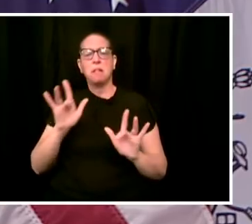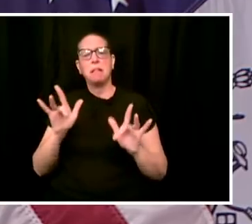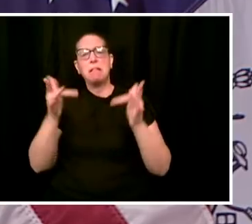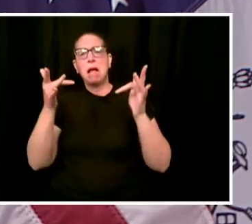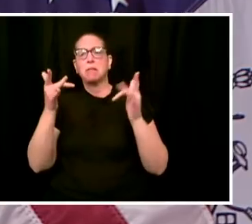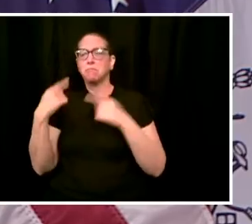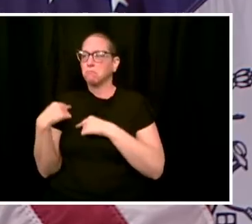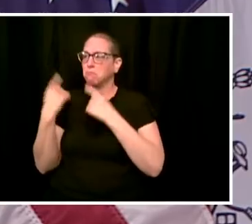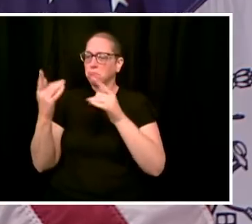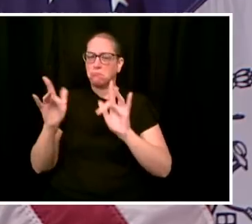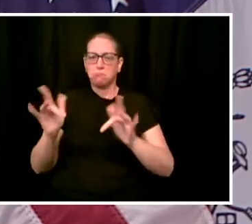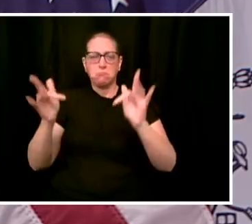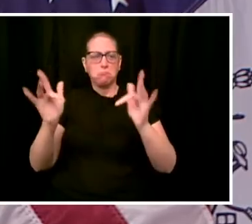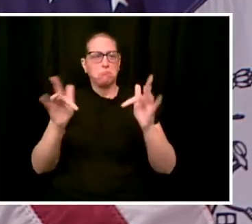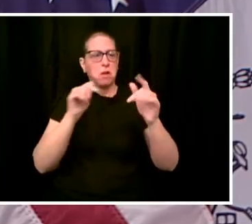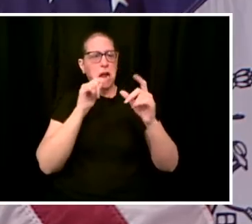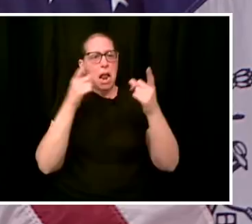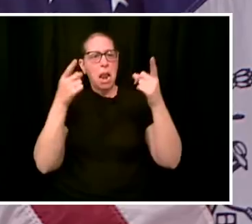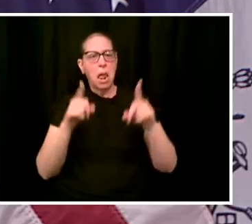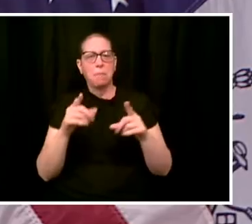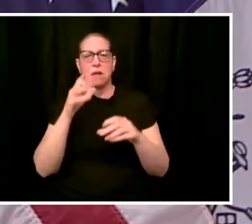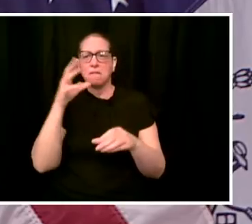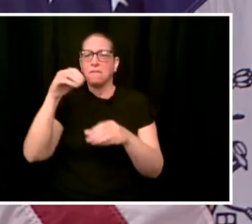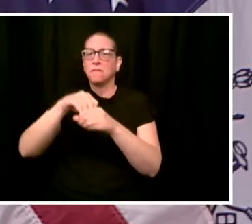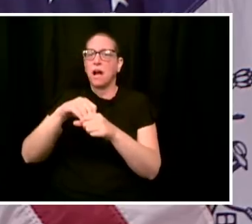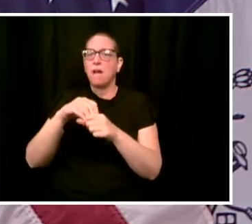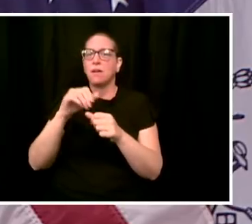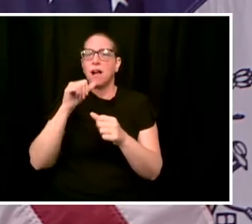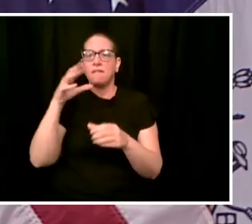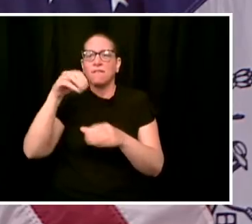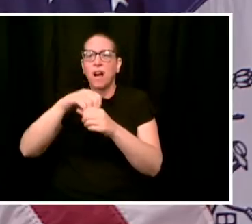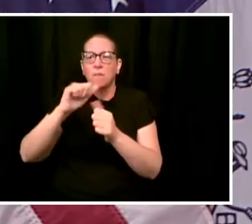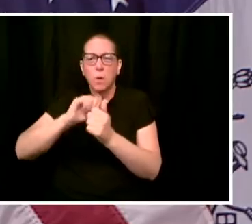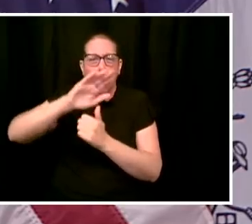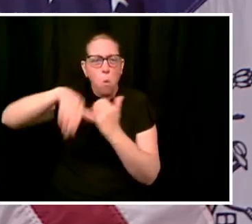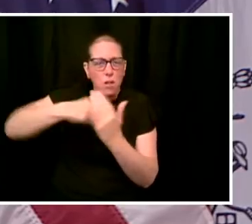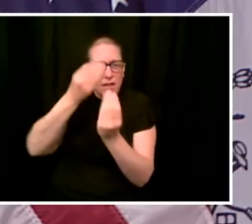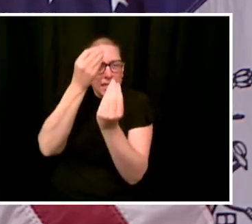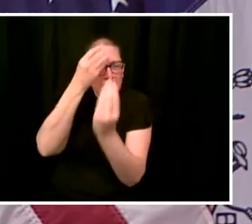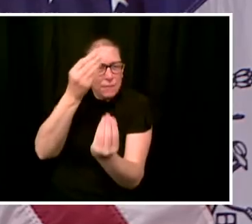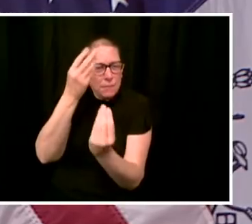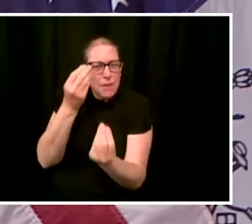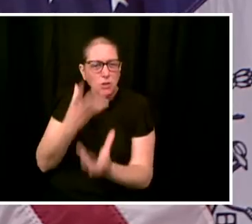THE CONCLUSION